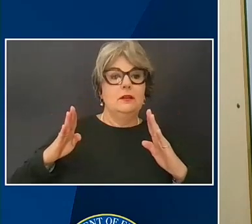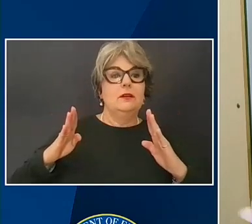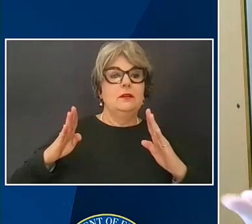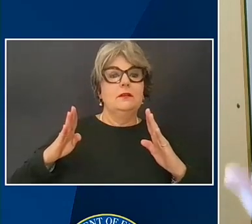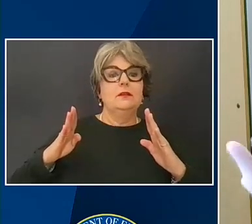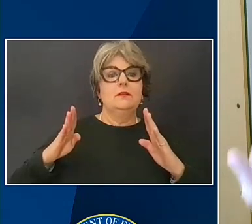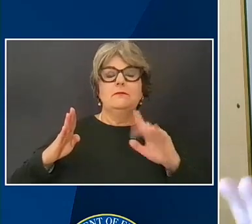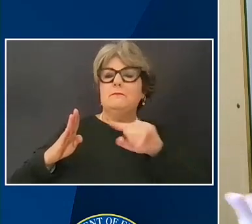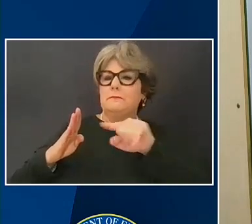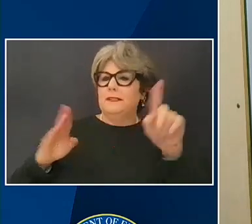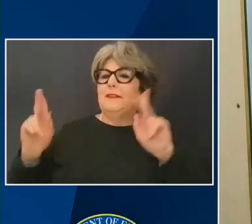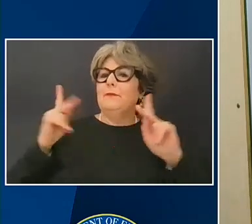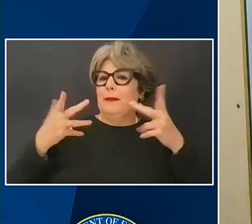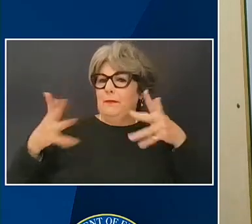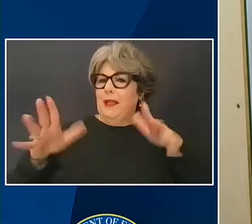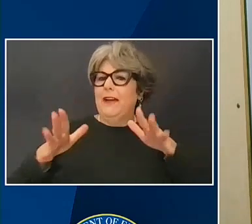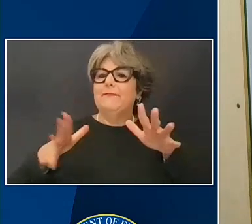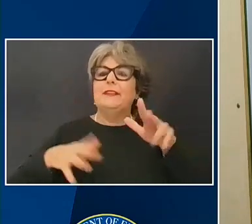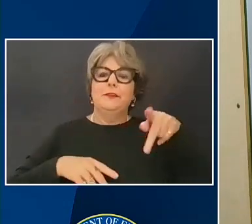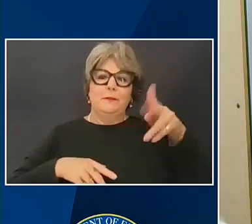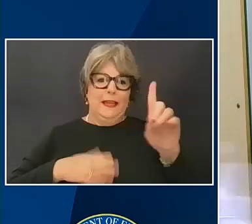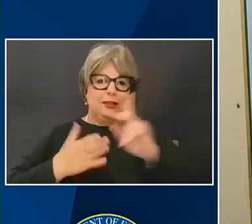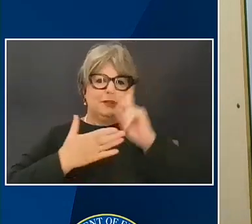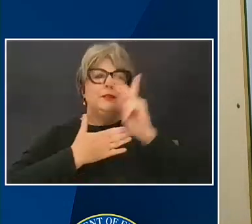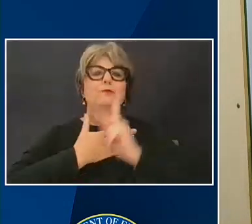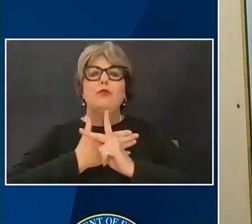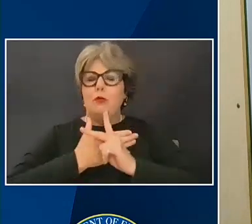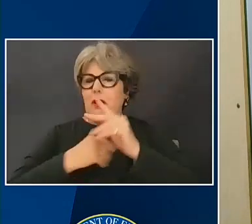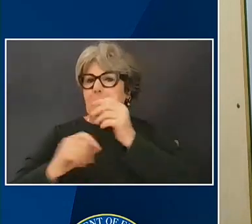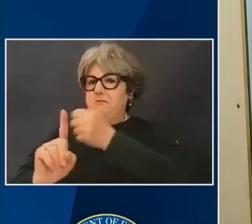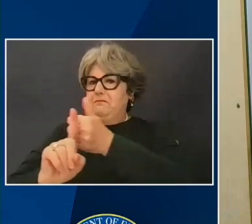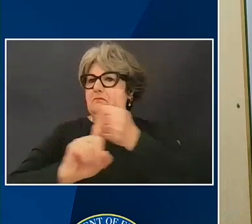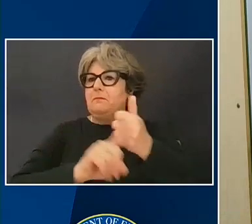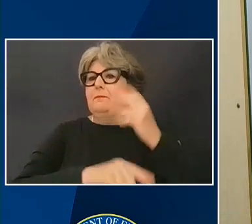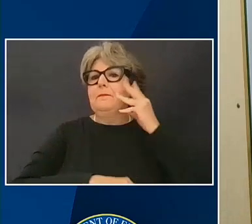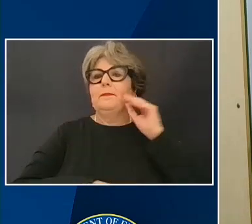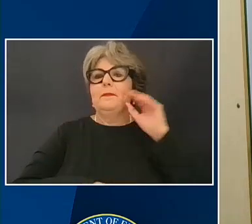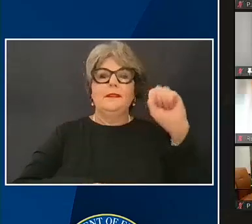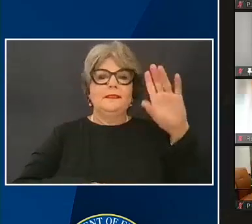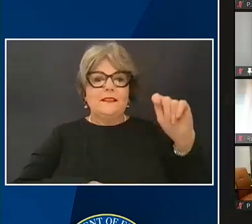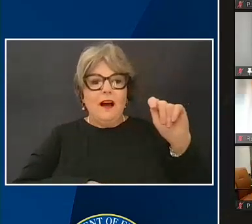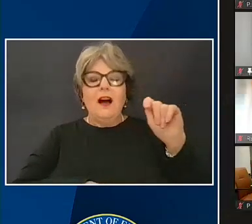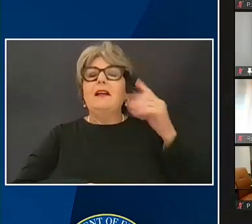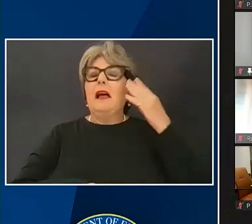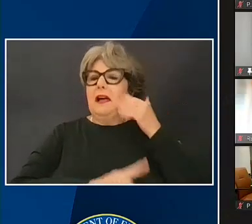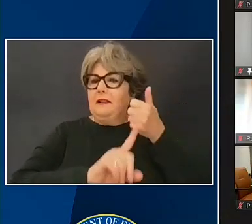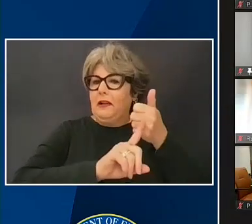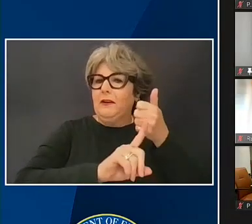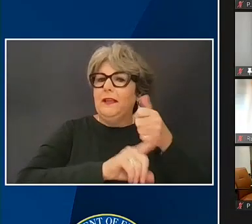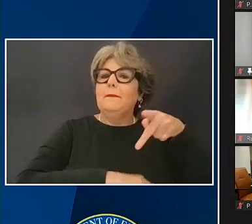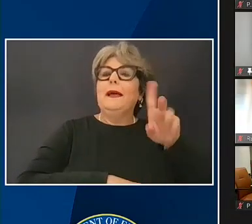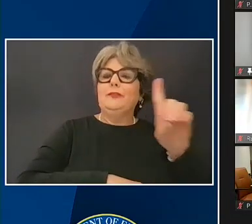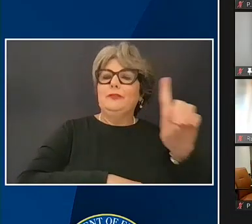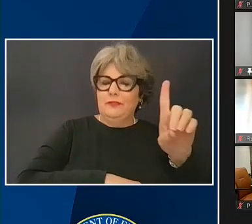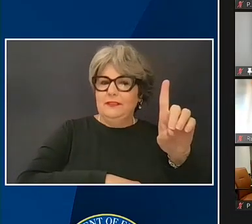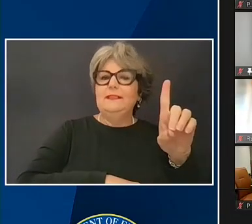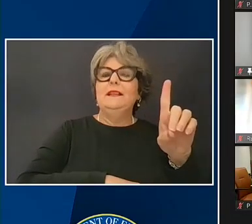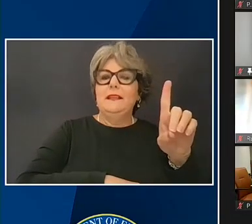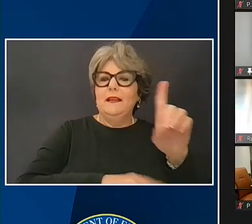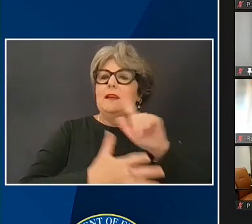I know I'm sure Laura has. I think, Scott's off-camera, but I know he has a doctoral degree. I think they can all speak to how the